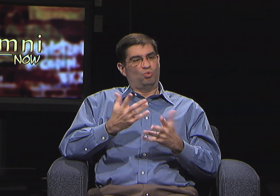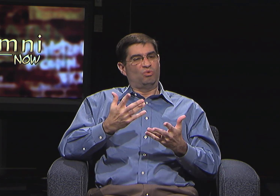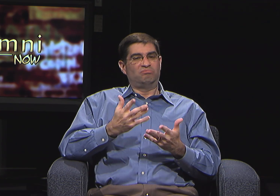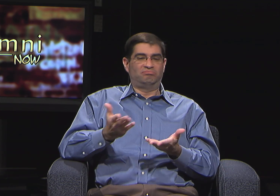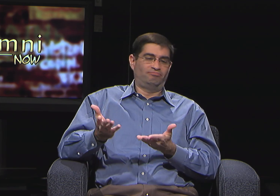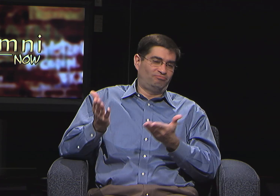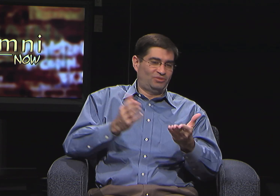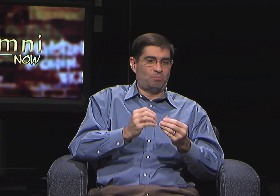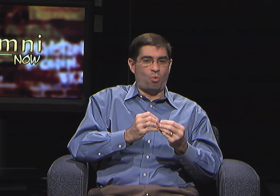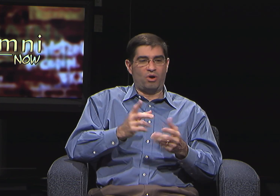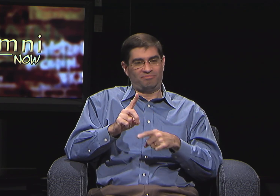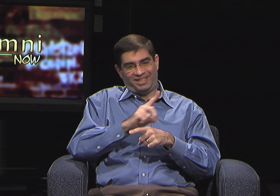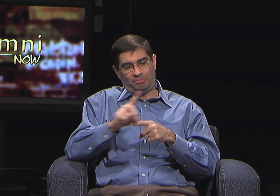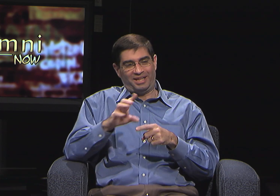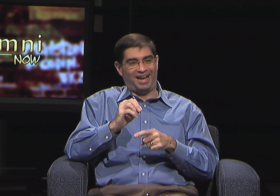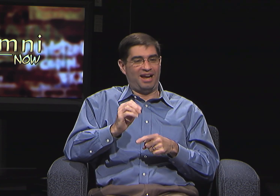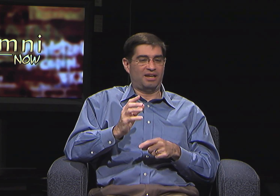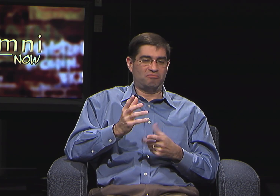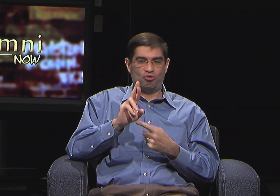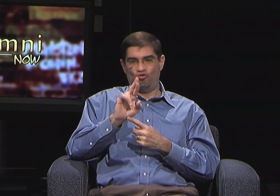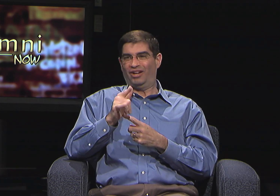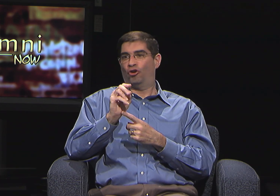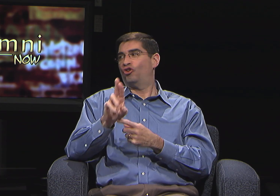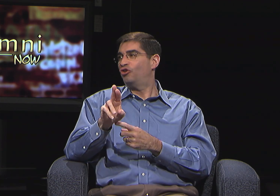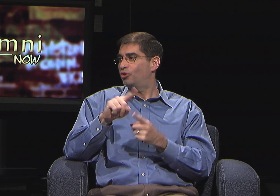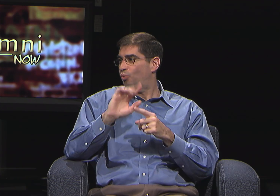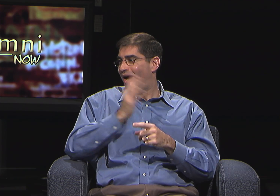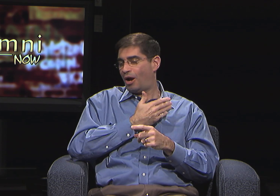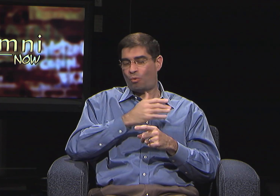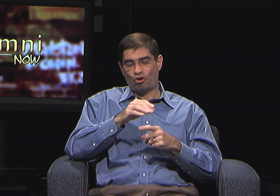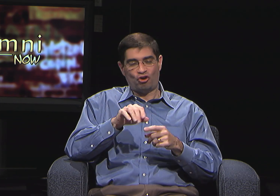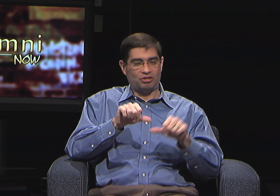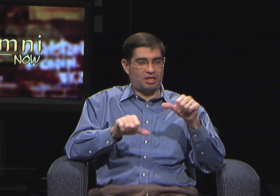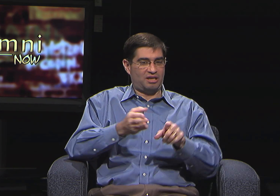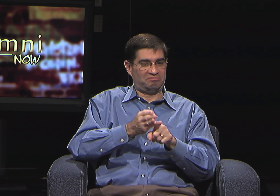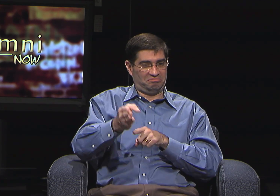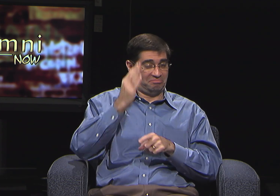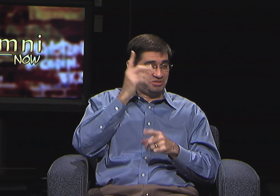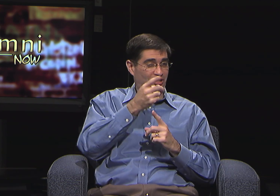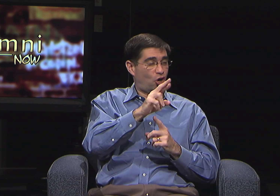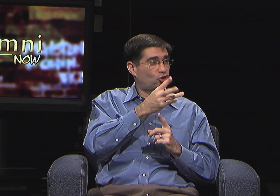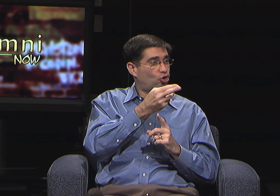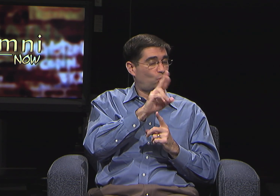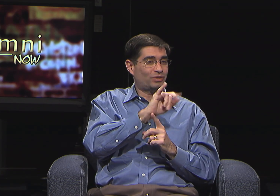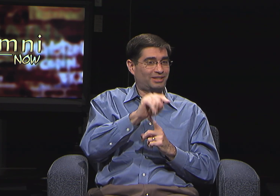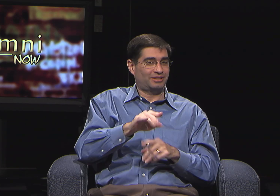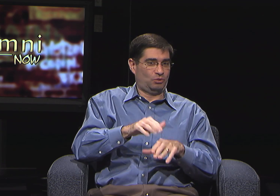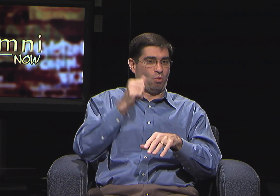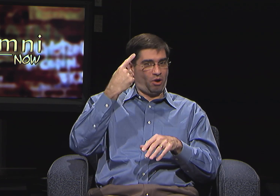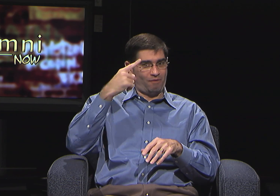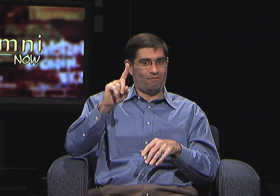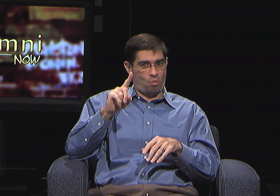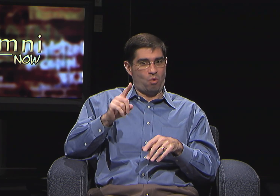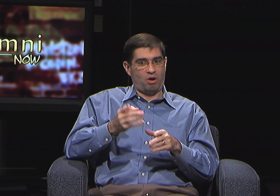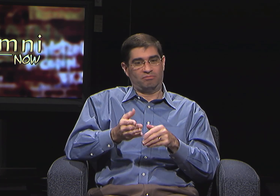The purpose is to bring more discipline and rigor to our sciences. Dr. Hurwitz has called on us to improve our offerings